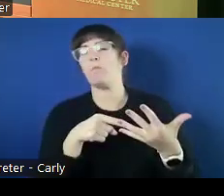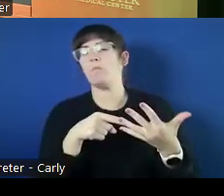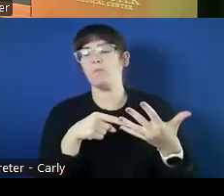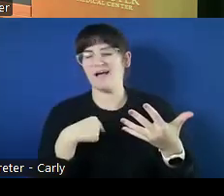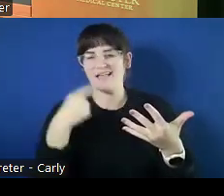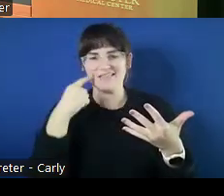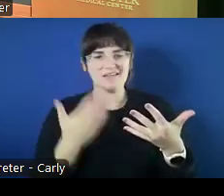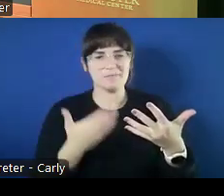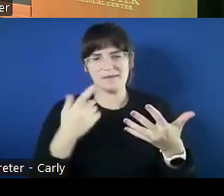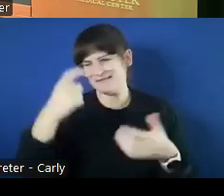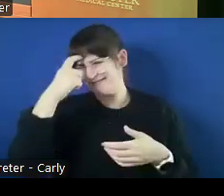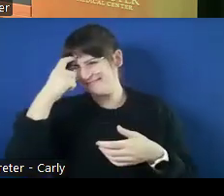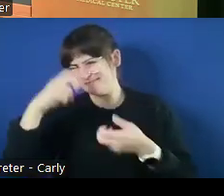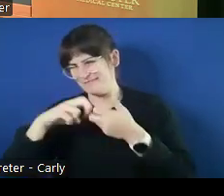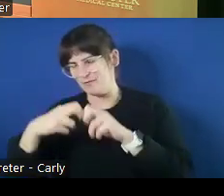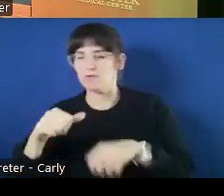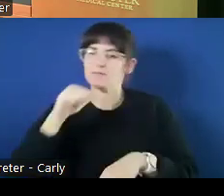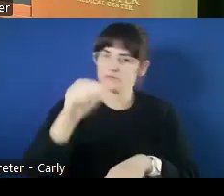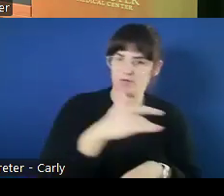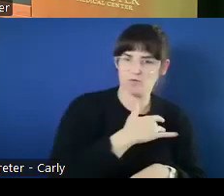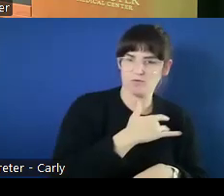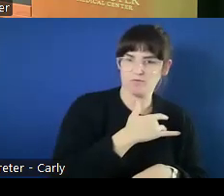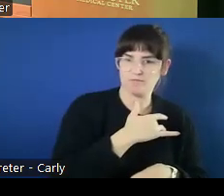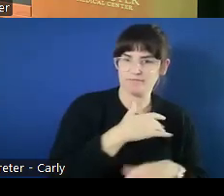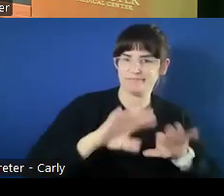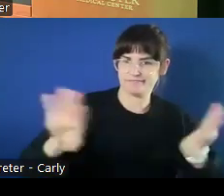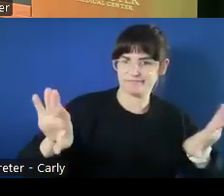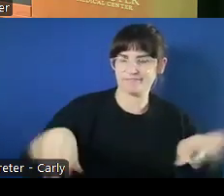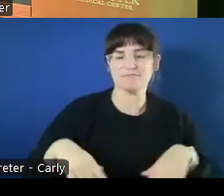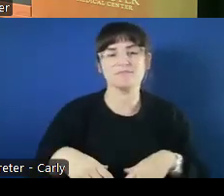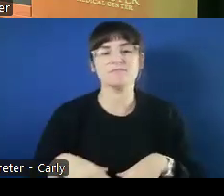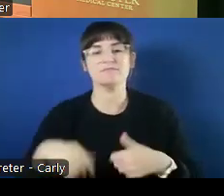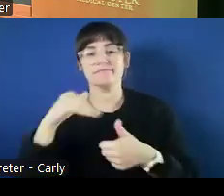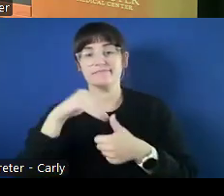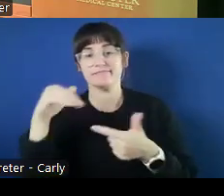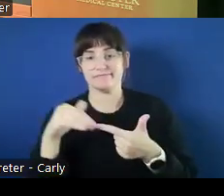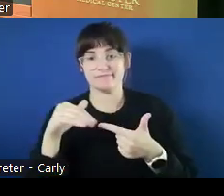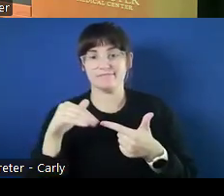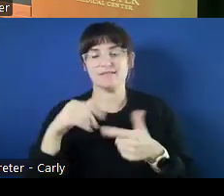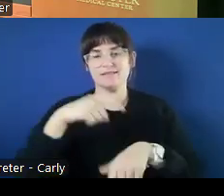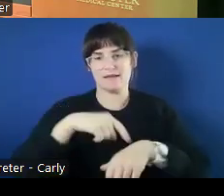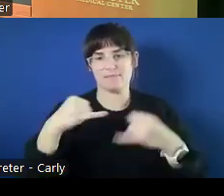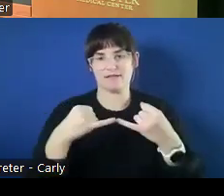it's a psychiatric problem the second thing is really thinking about the timeline uh so we know